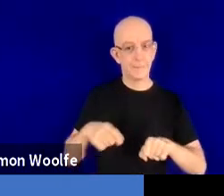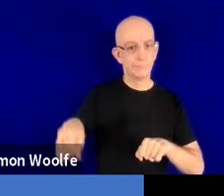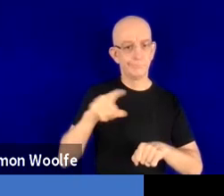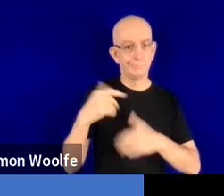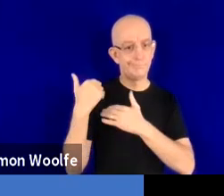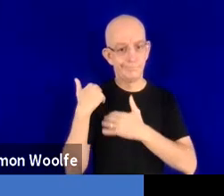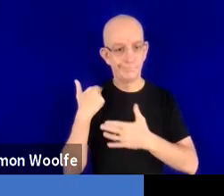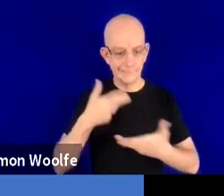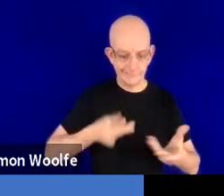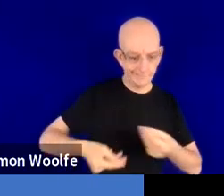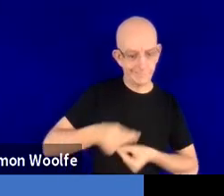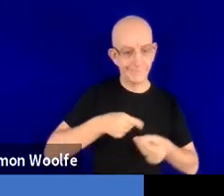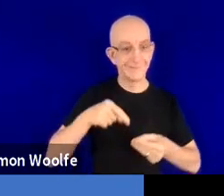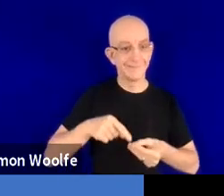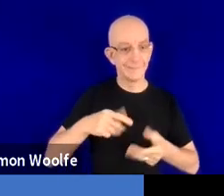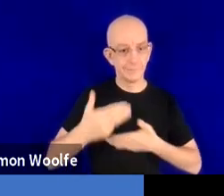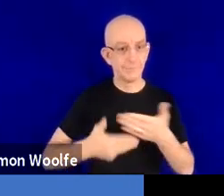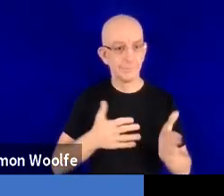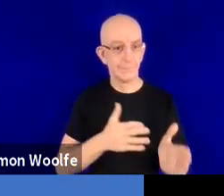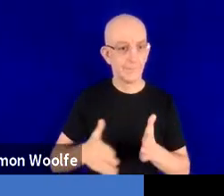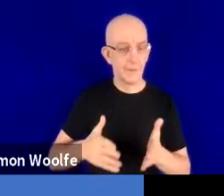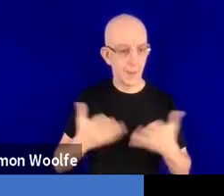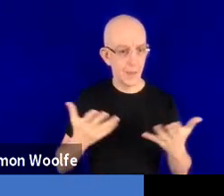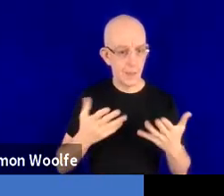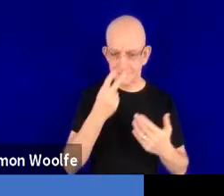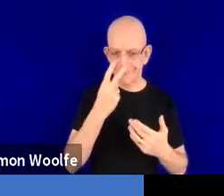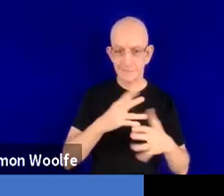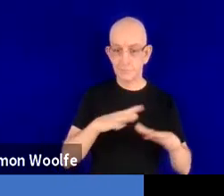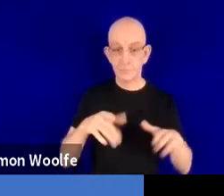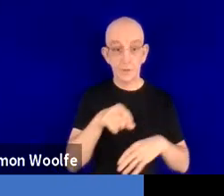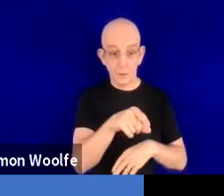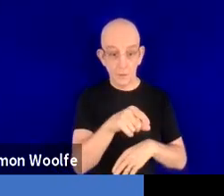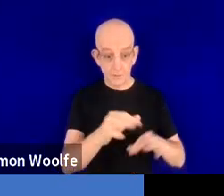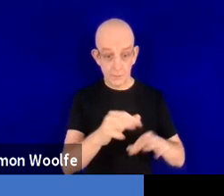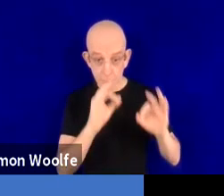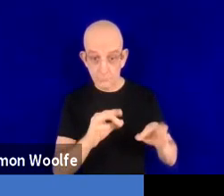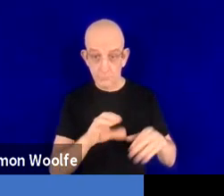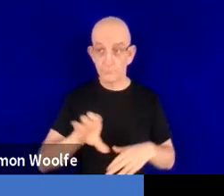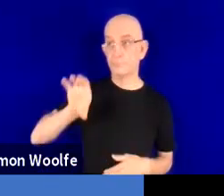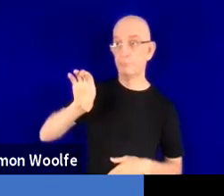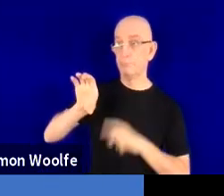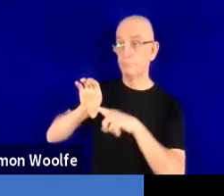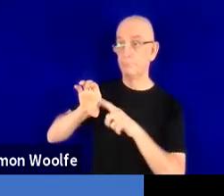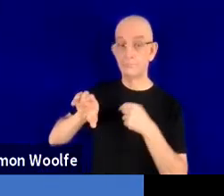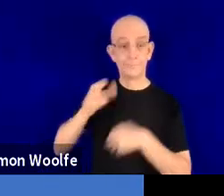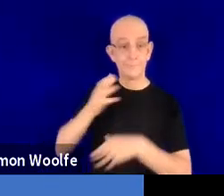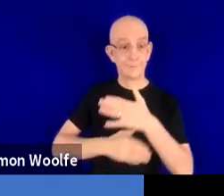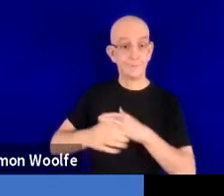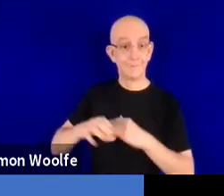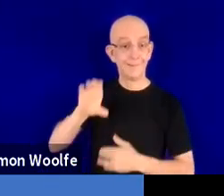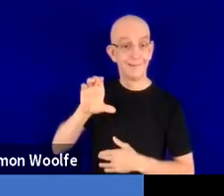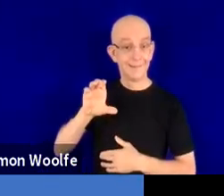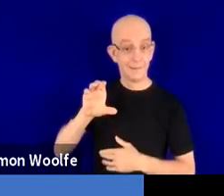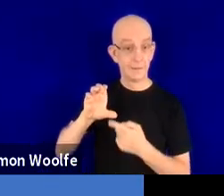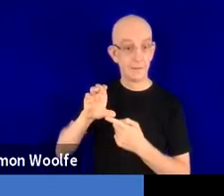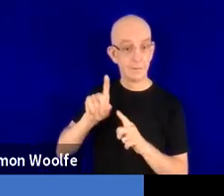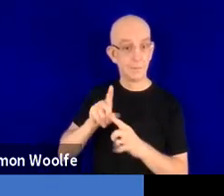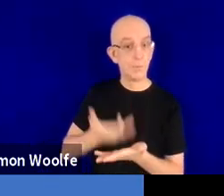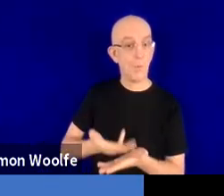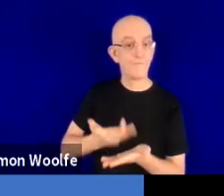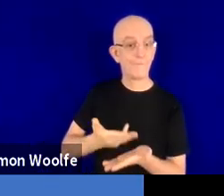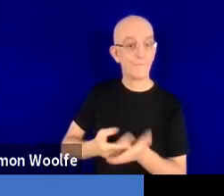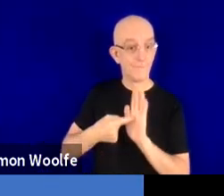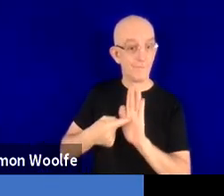during the lockdowns or moments of kind of curfew or allowing people to apply for such schemes